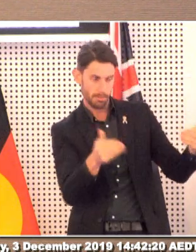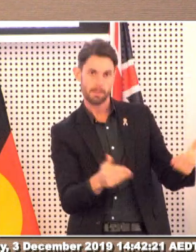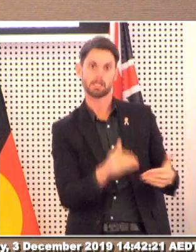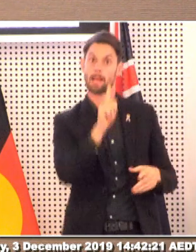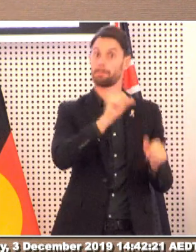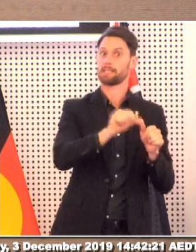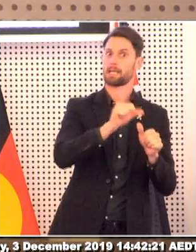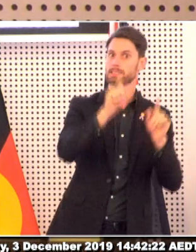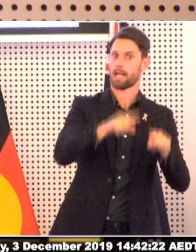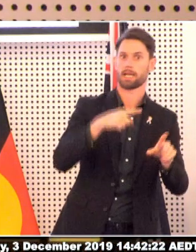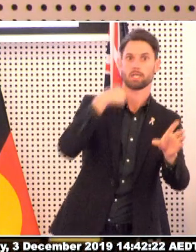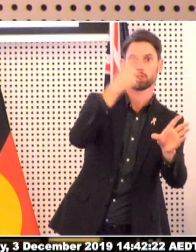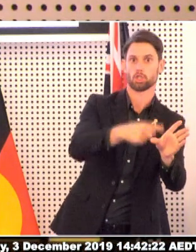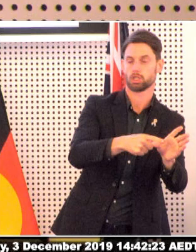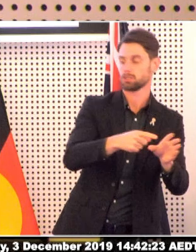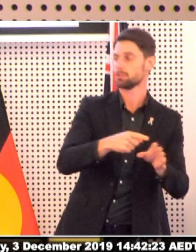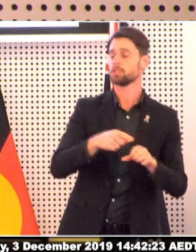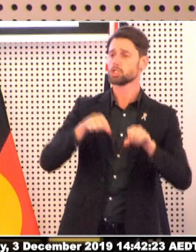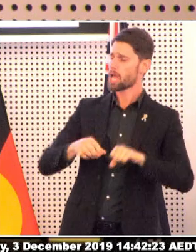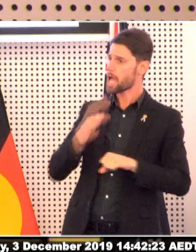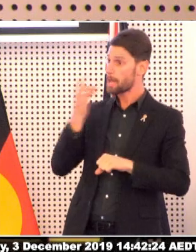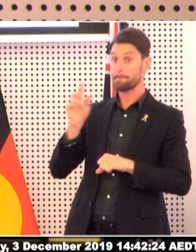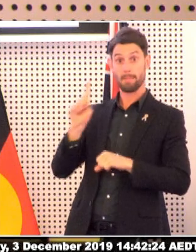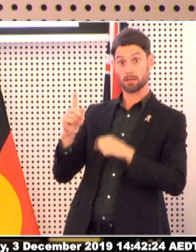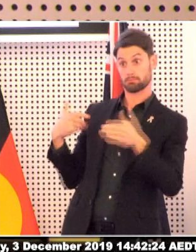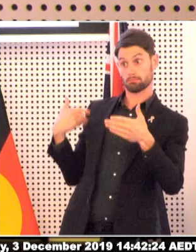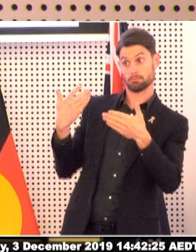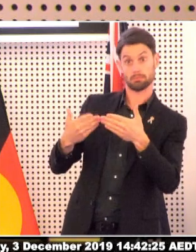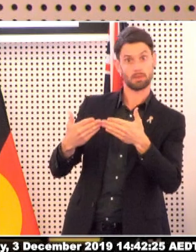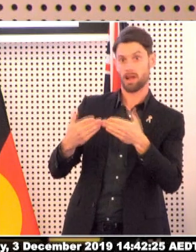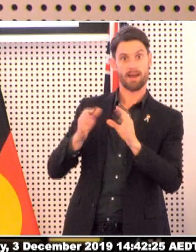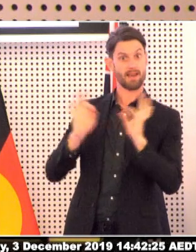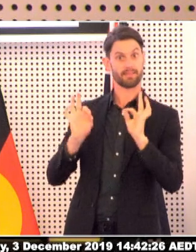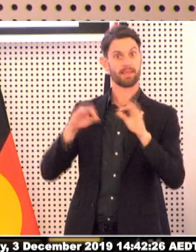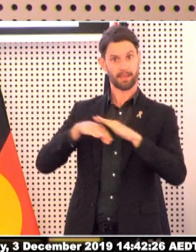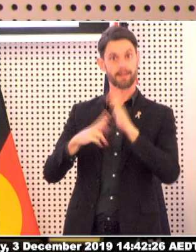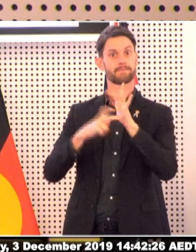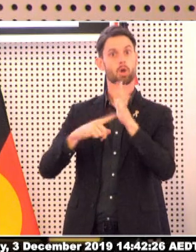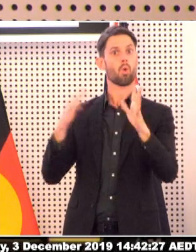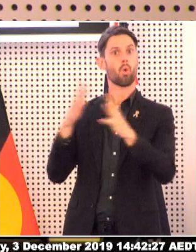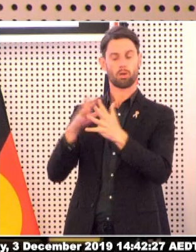Up to now there has been nothing in Victorian domestic law that implements the Convention, as such?